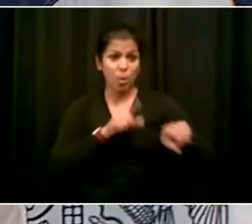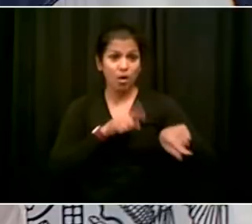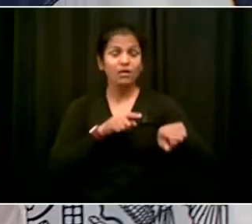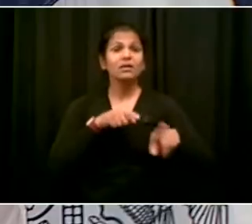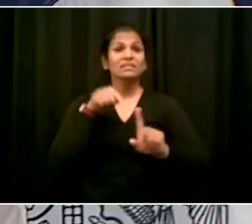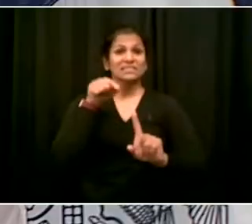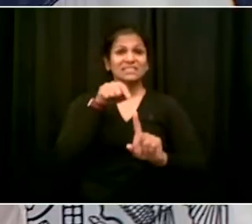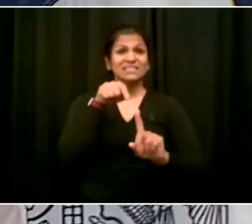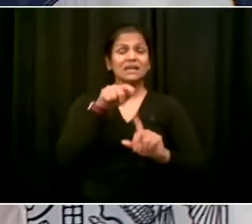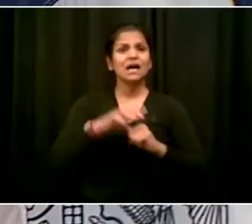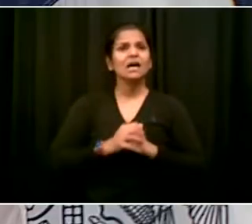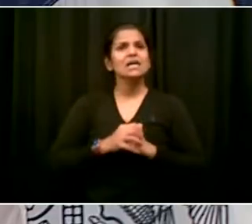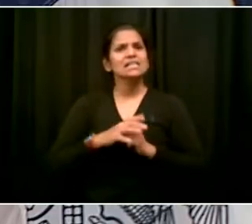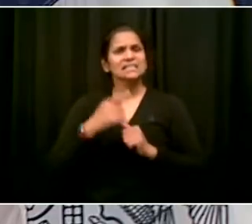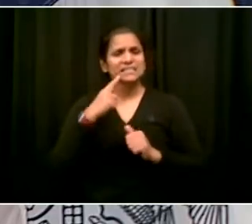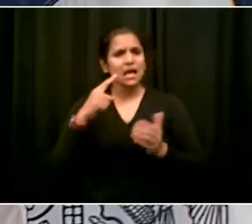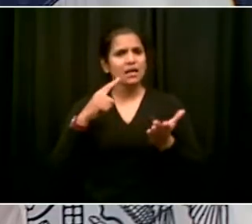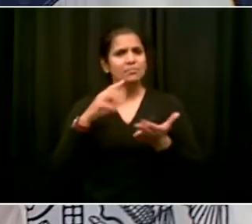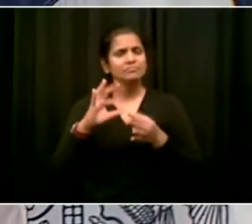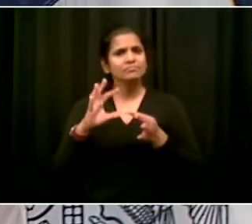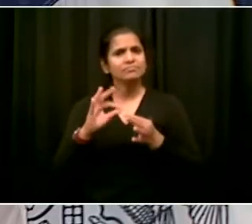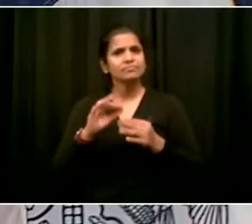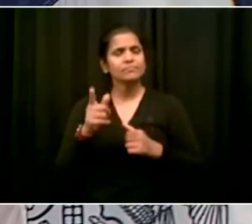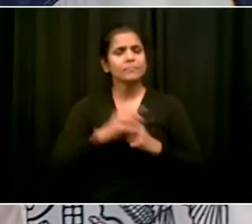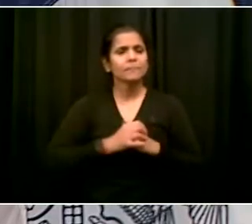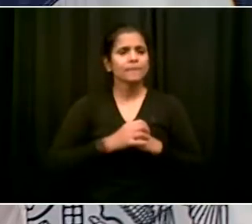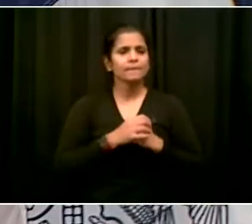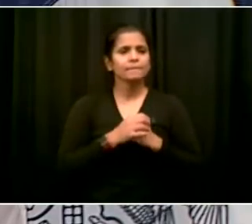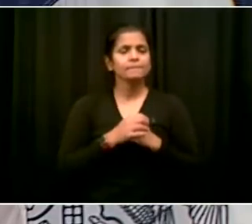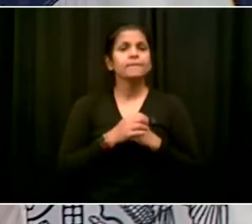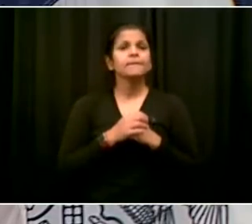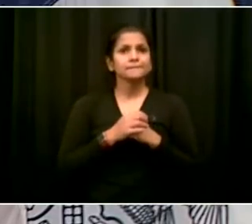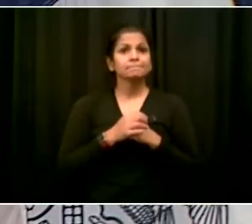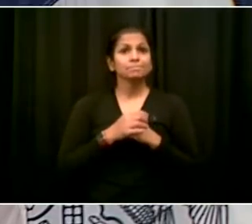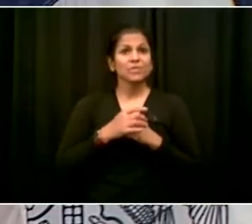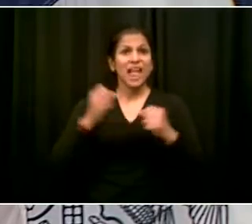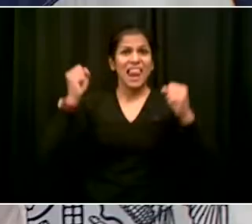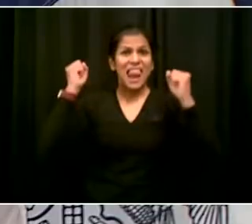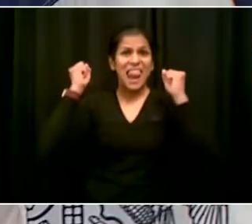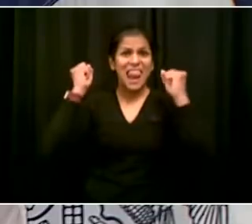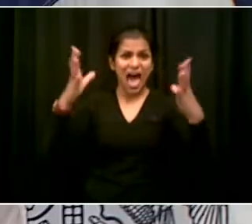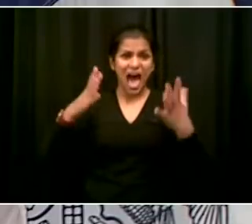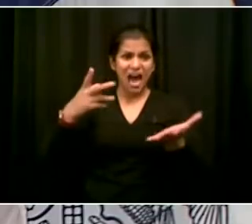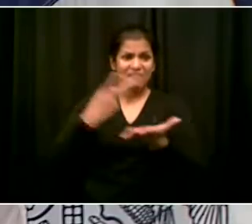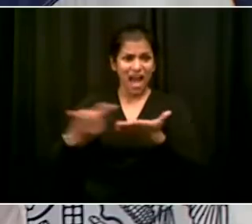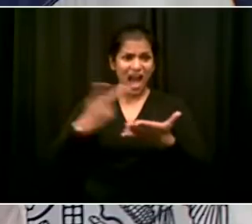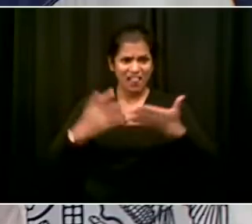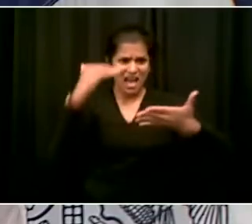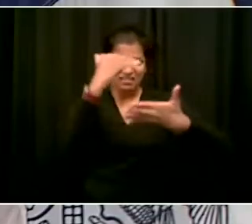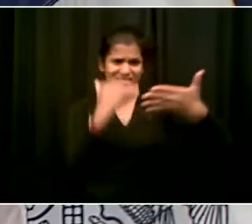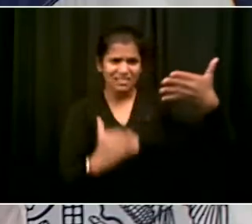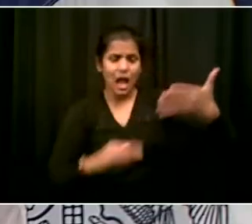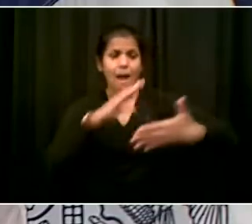AGENCY WELL KNOW FOR DYSFUNCTION GOING BACK TO THE GIULIANI ADMINISTRATION.